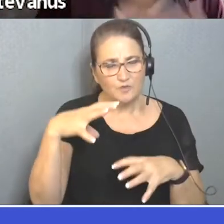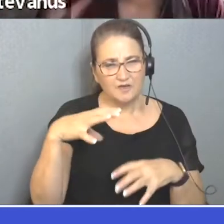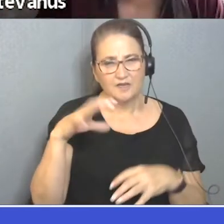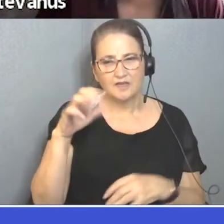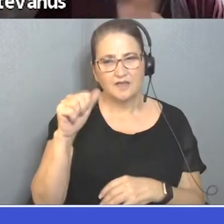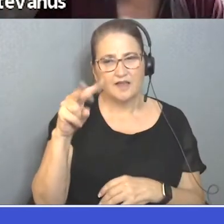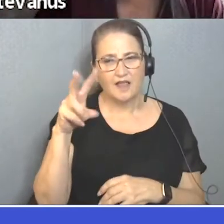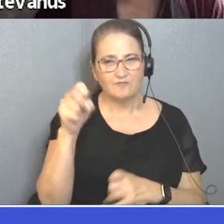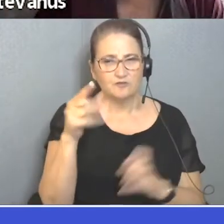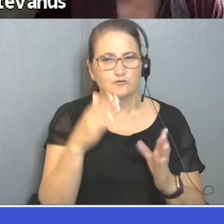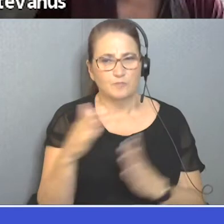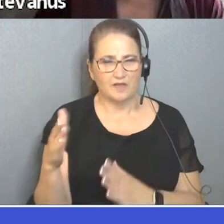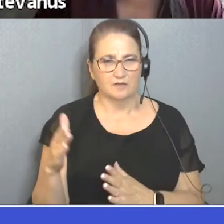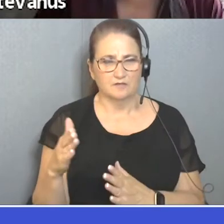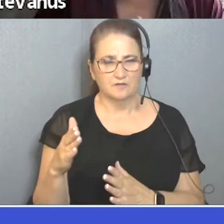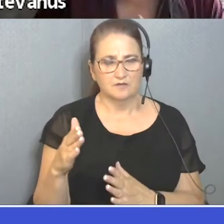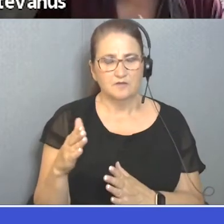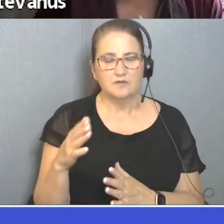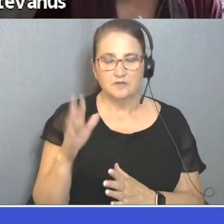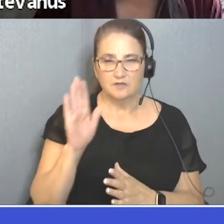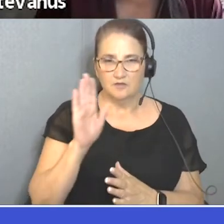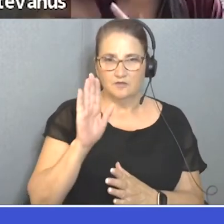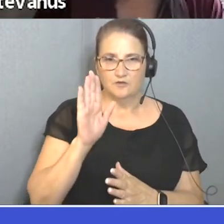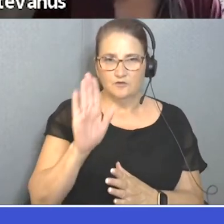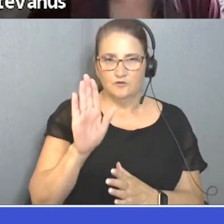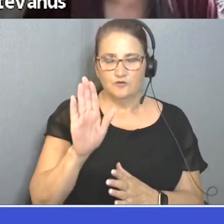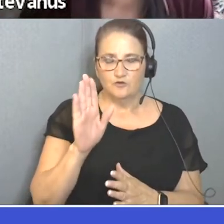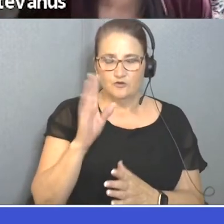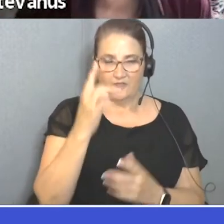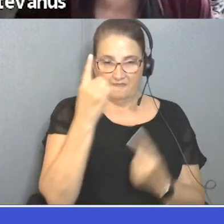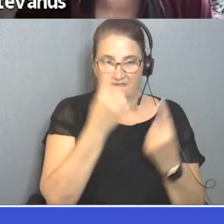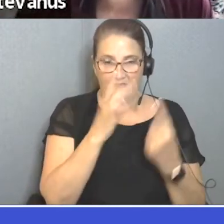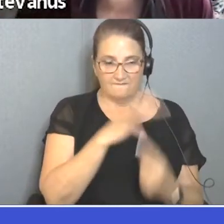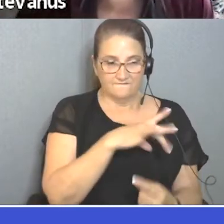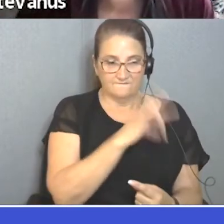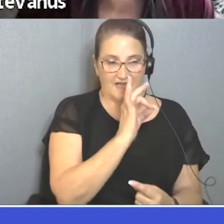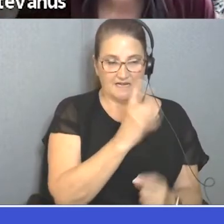discovery brainstorming canvas that you're preparing.